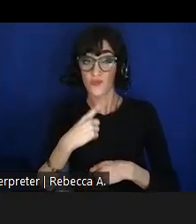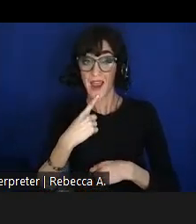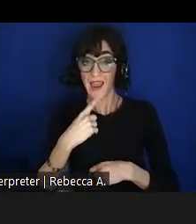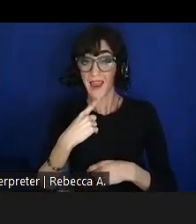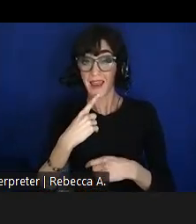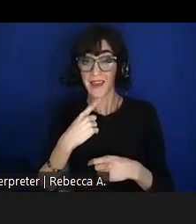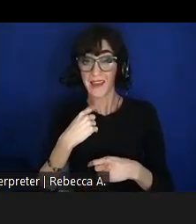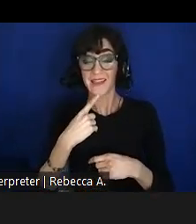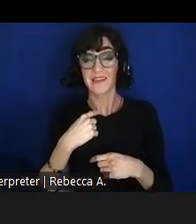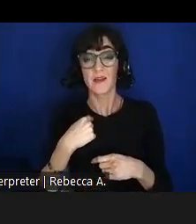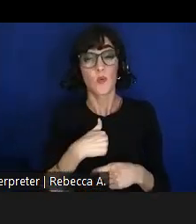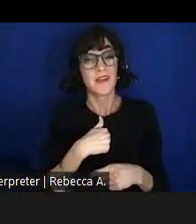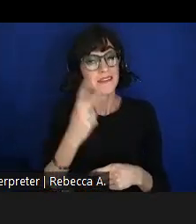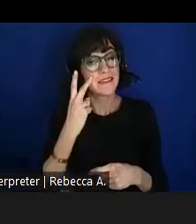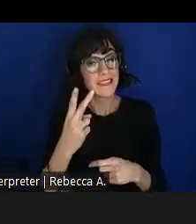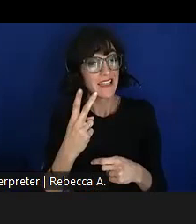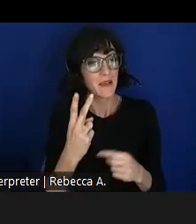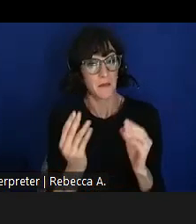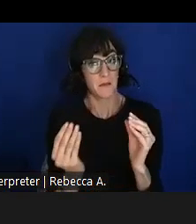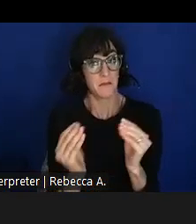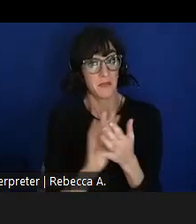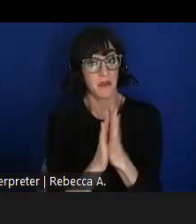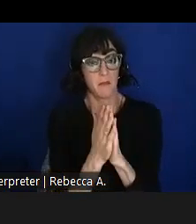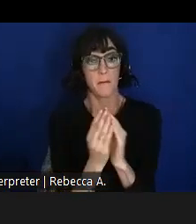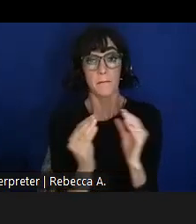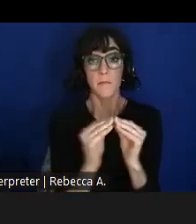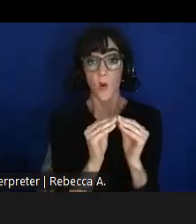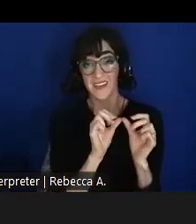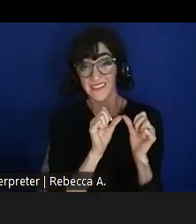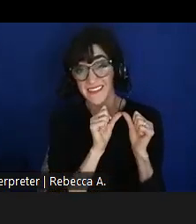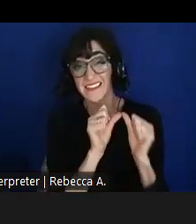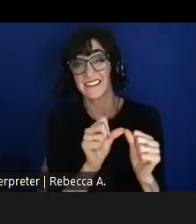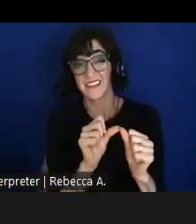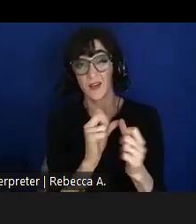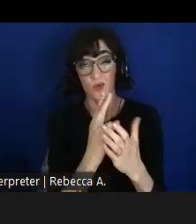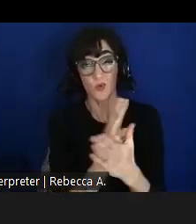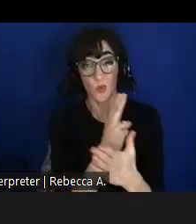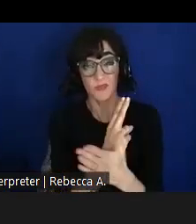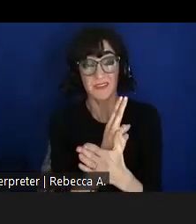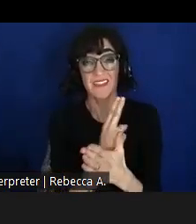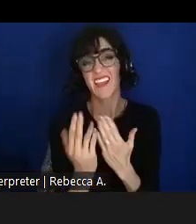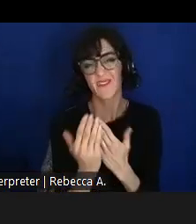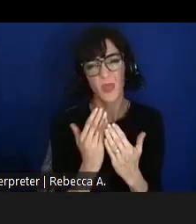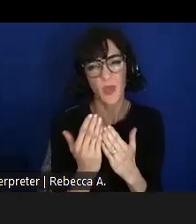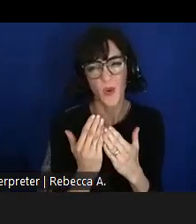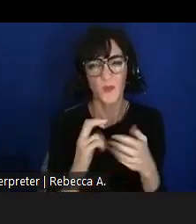despite negative consequences and a lot of times this is called chronic dependence this